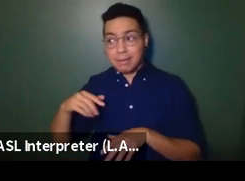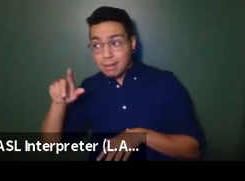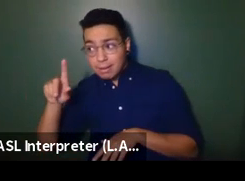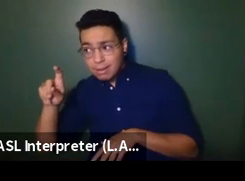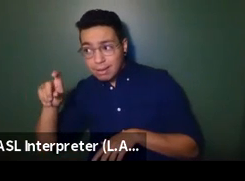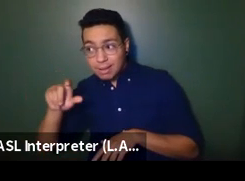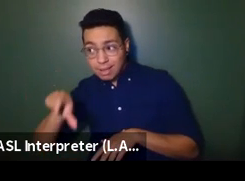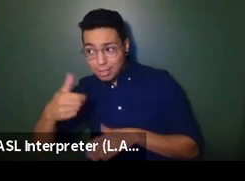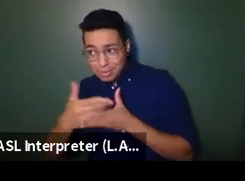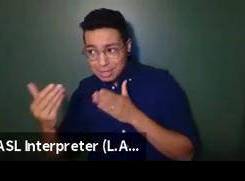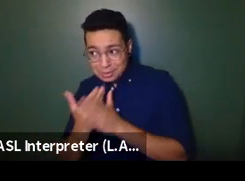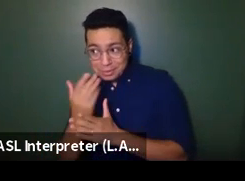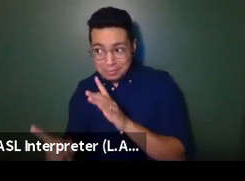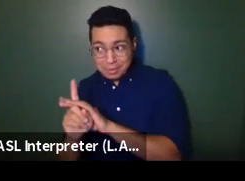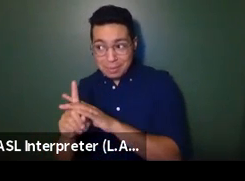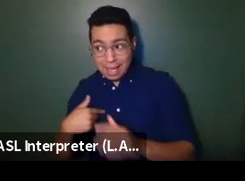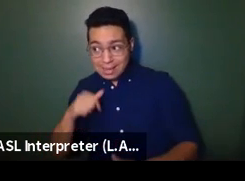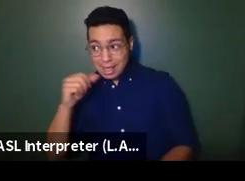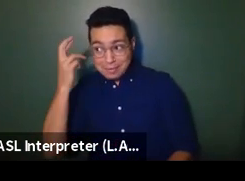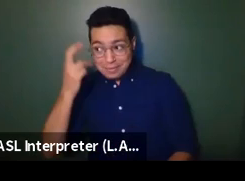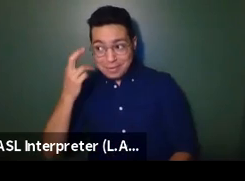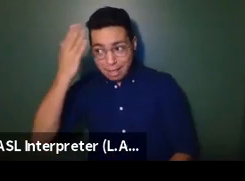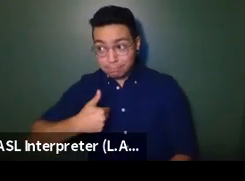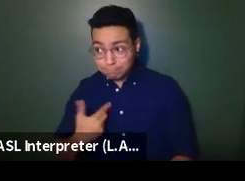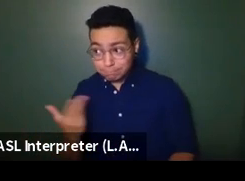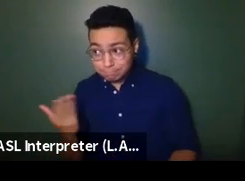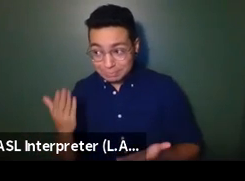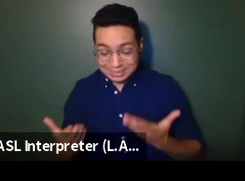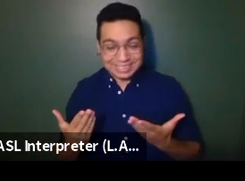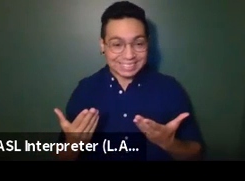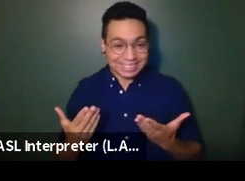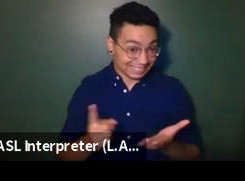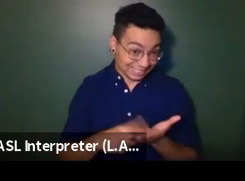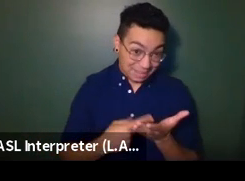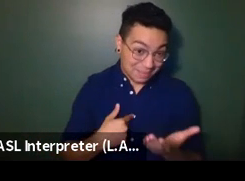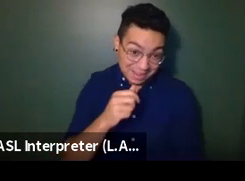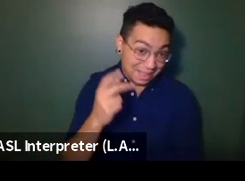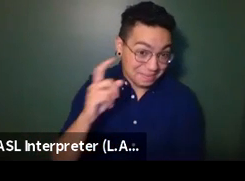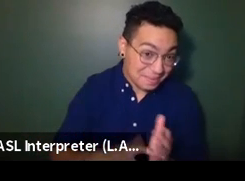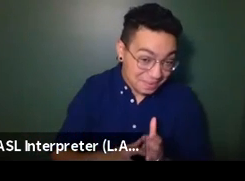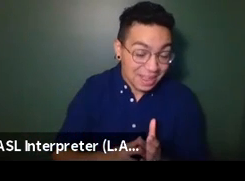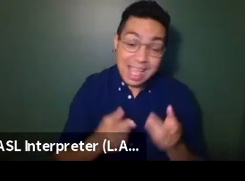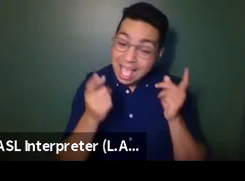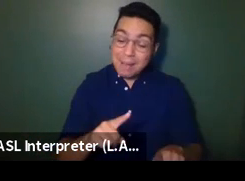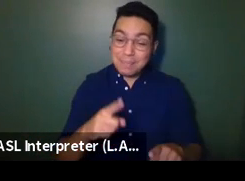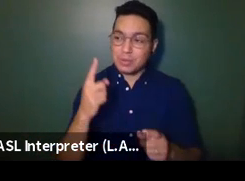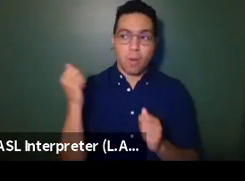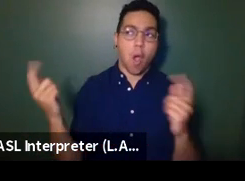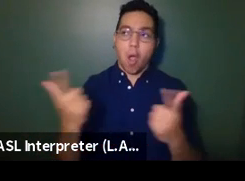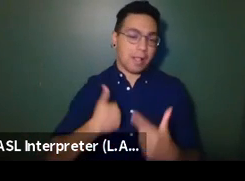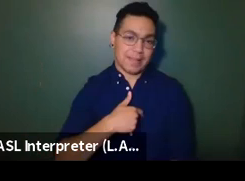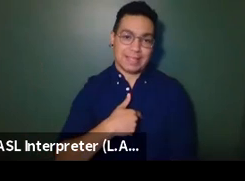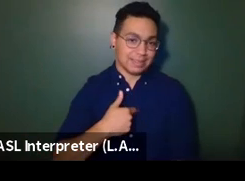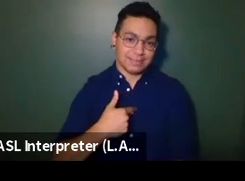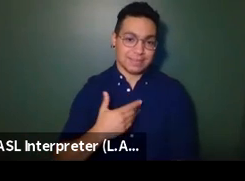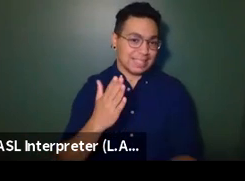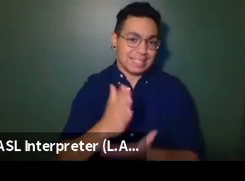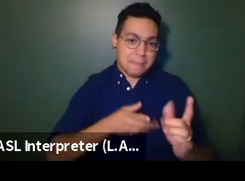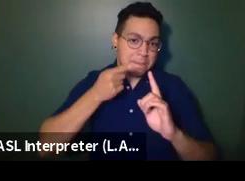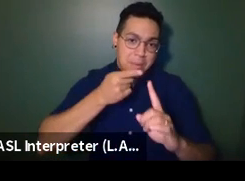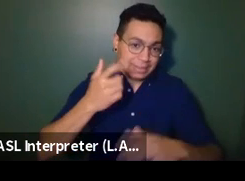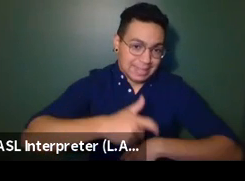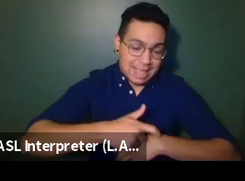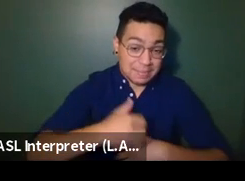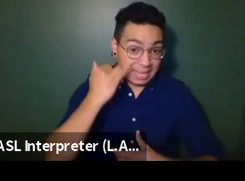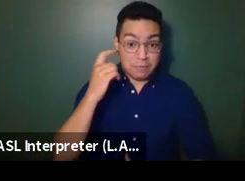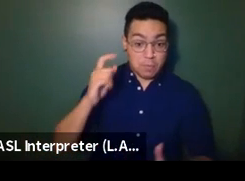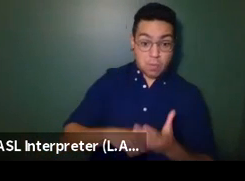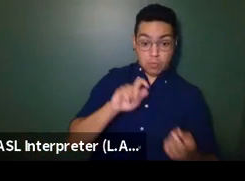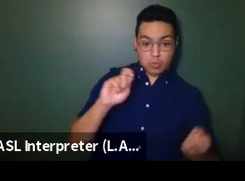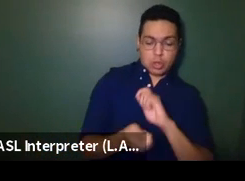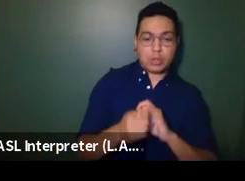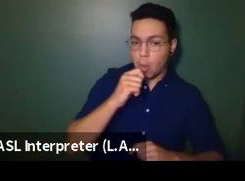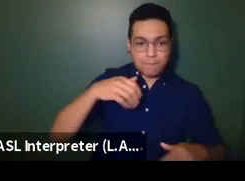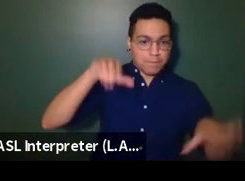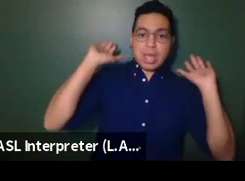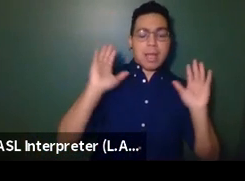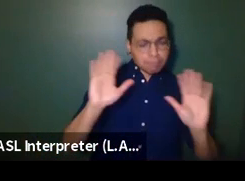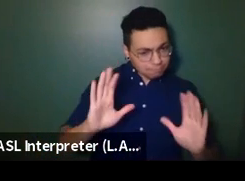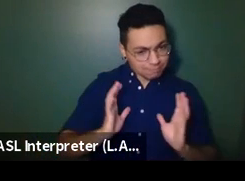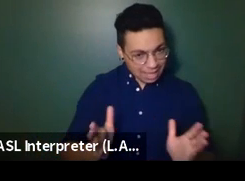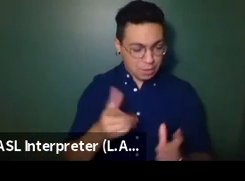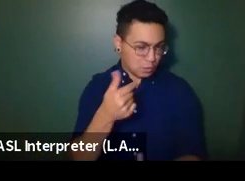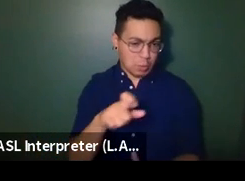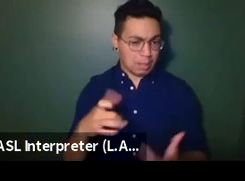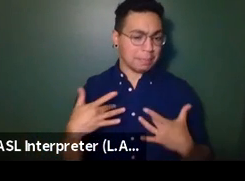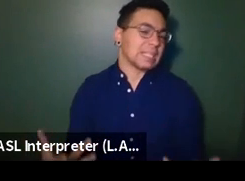Katherine Livick - ESD 112: there might be a feature that has changed that I have not yet seen and that does happen to all of us. So if something changes, don't panic. It's just the way of Google.